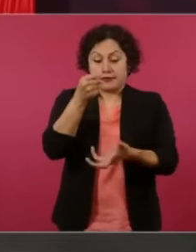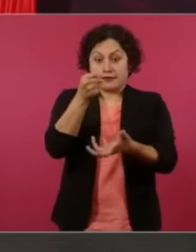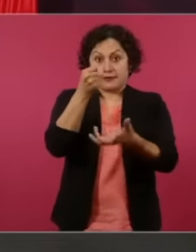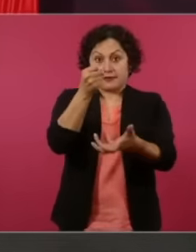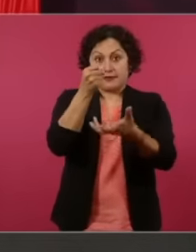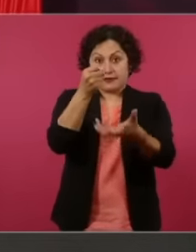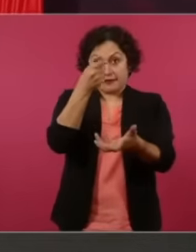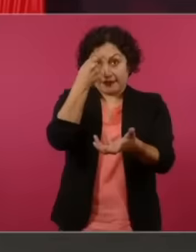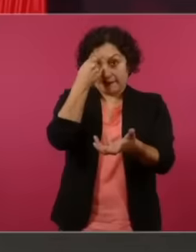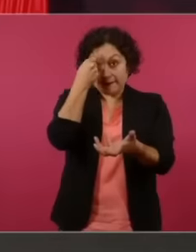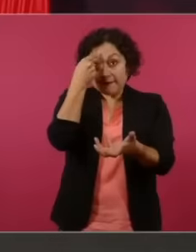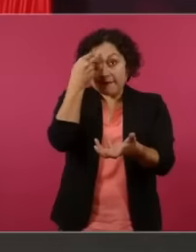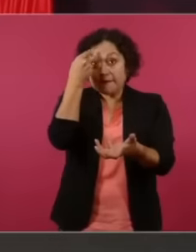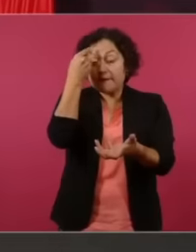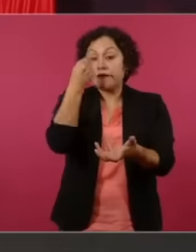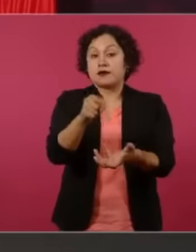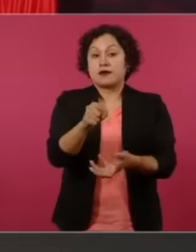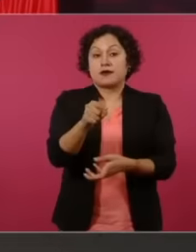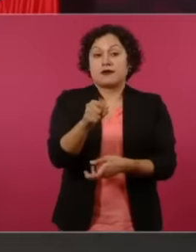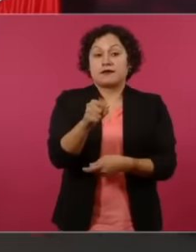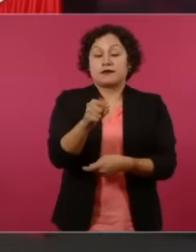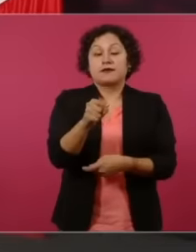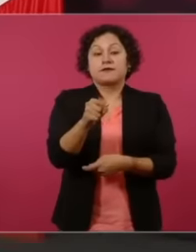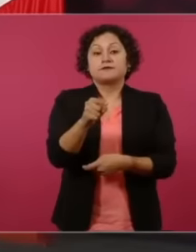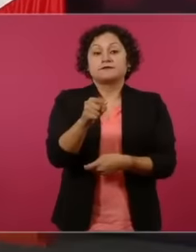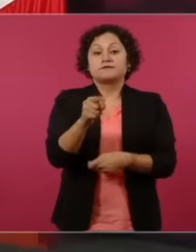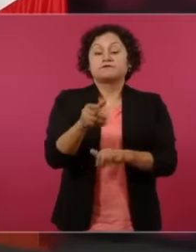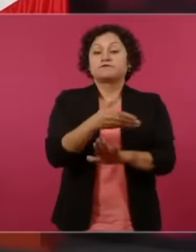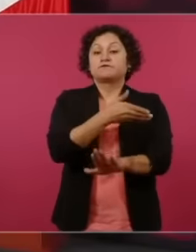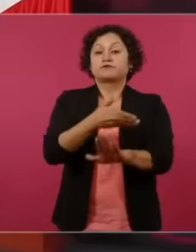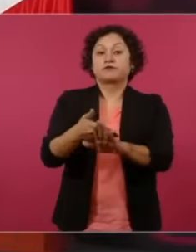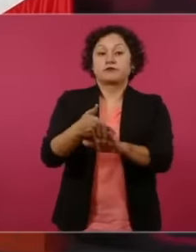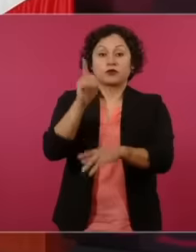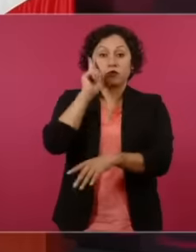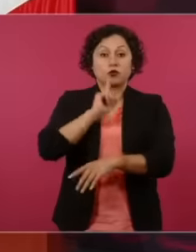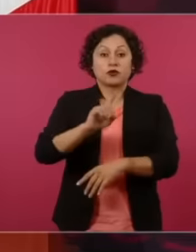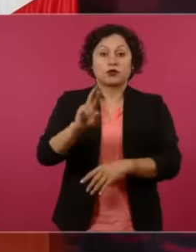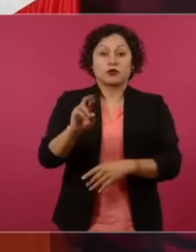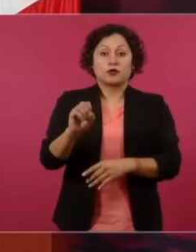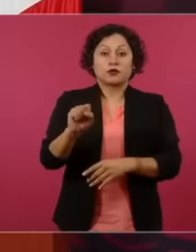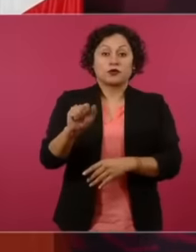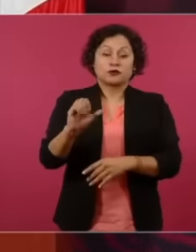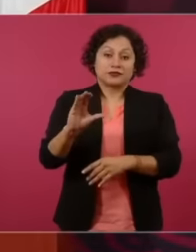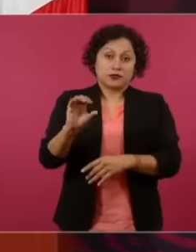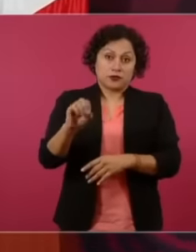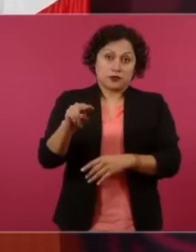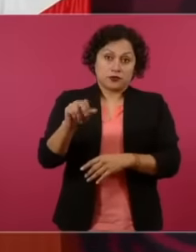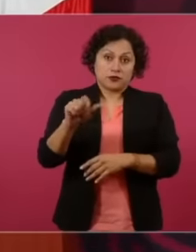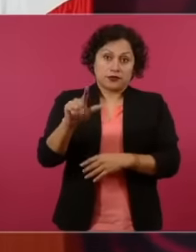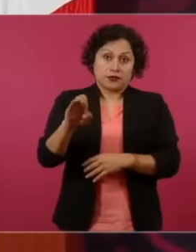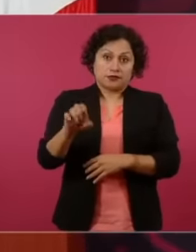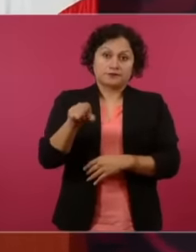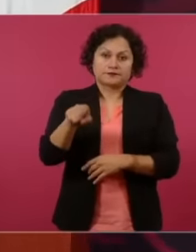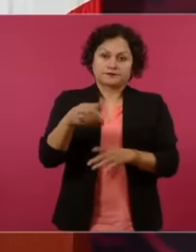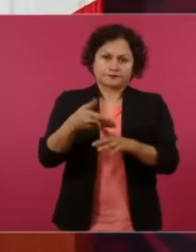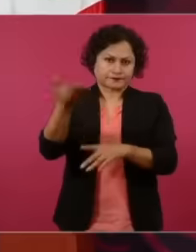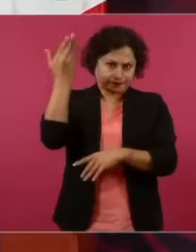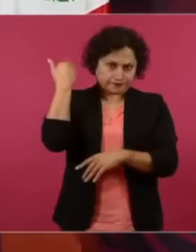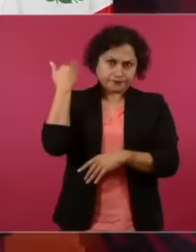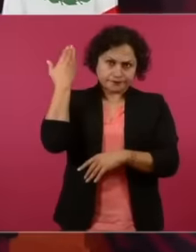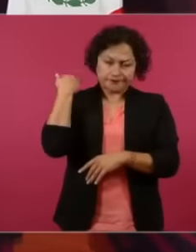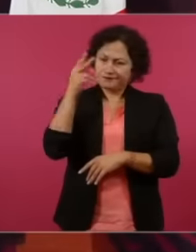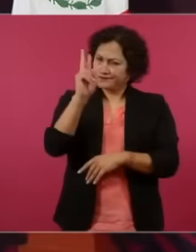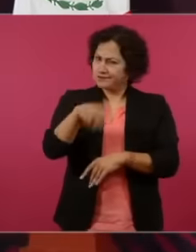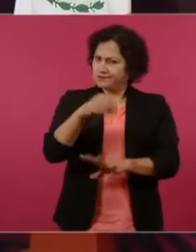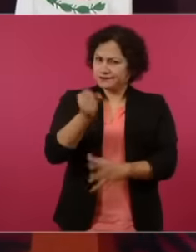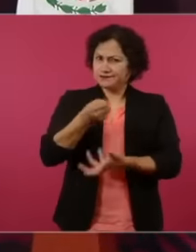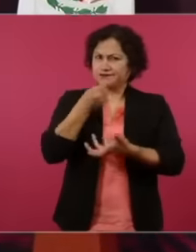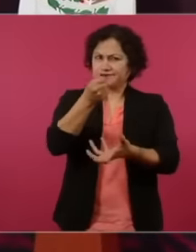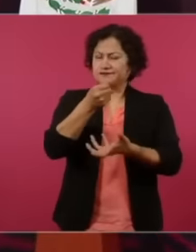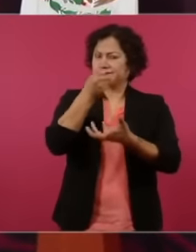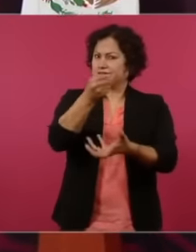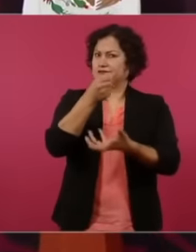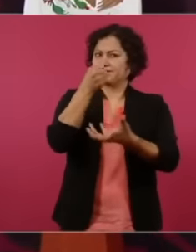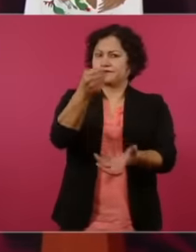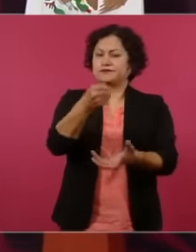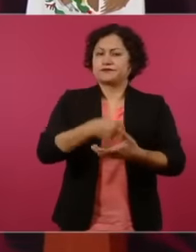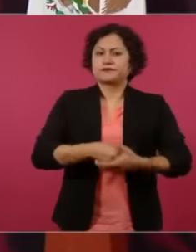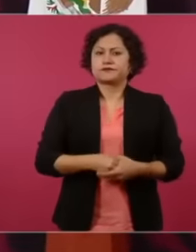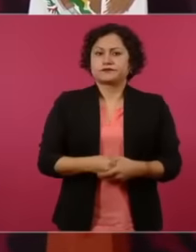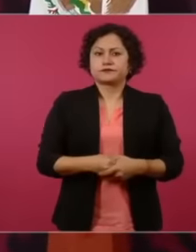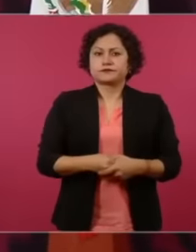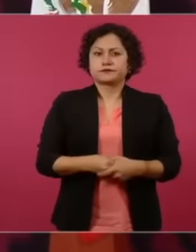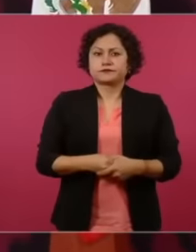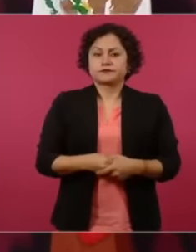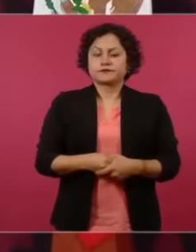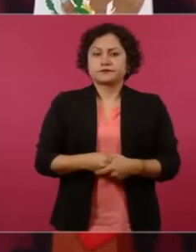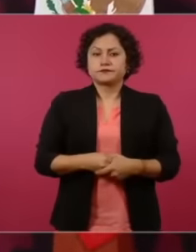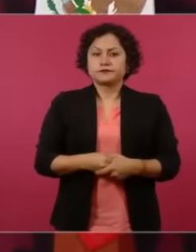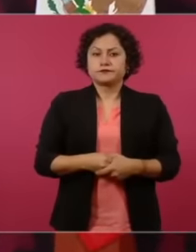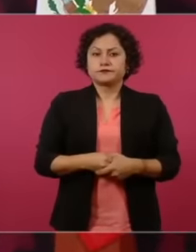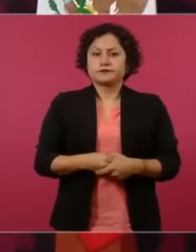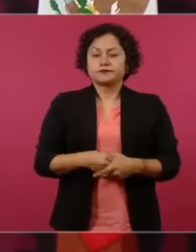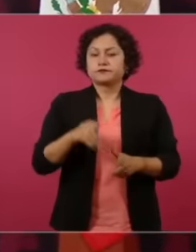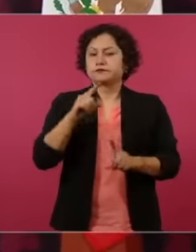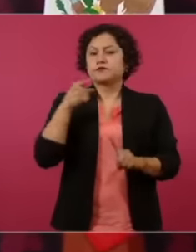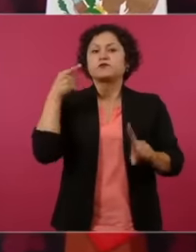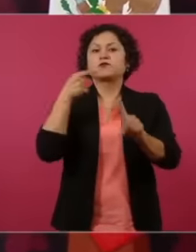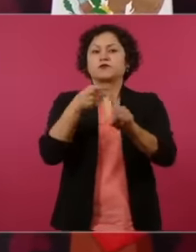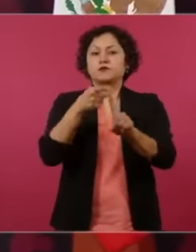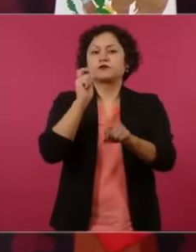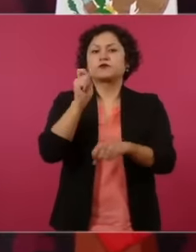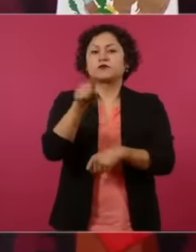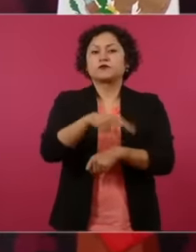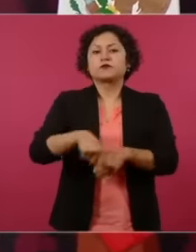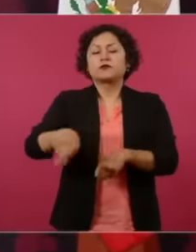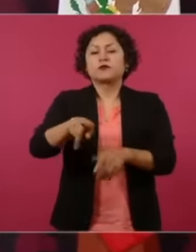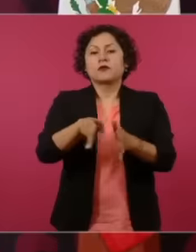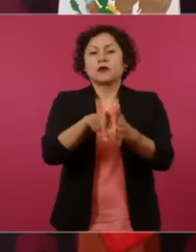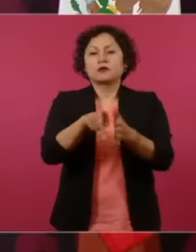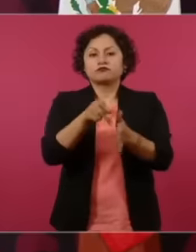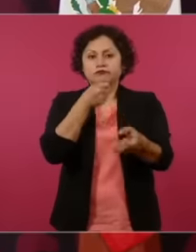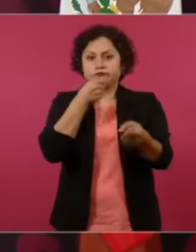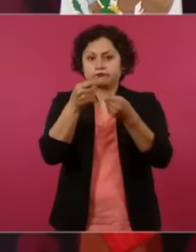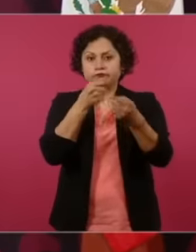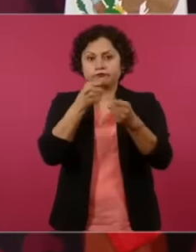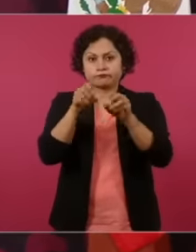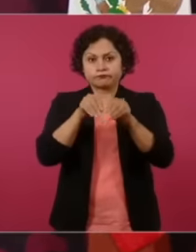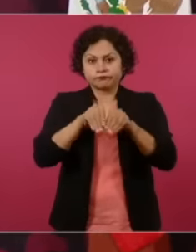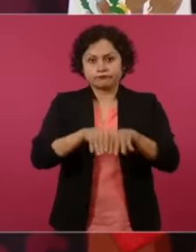against from Rocío nale those who were before with a lot of money this for the national media